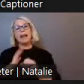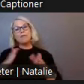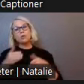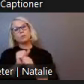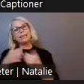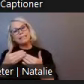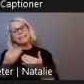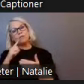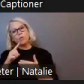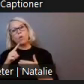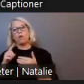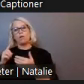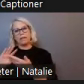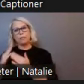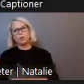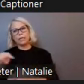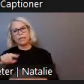conversations with their community, if they like.